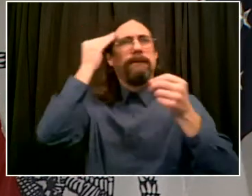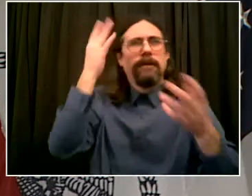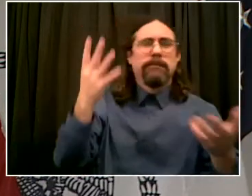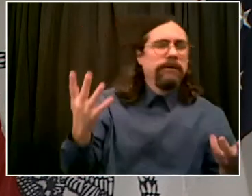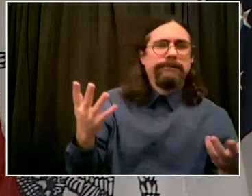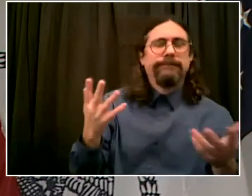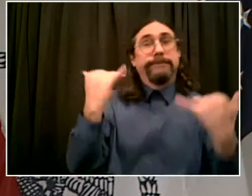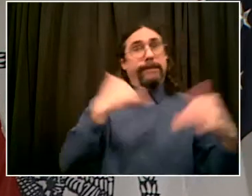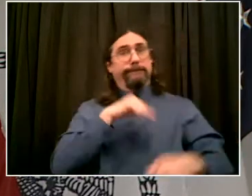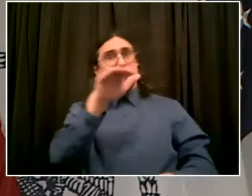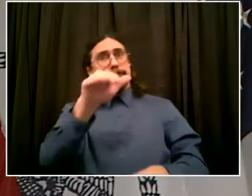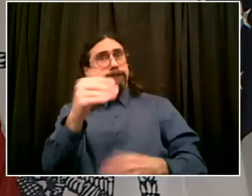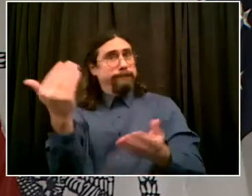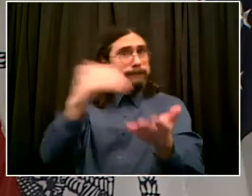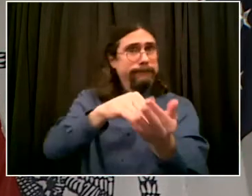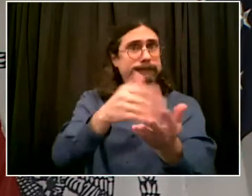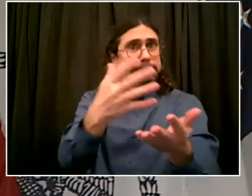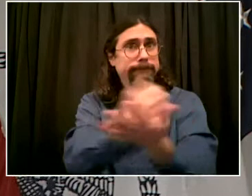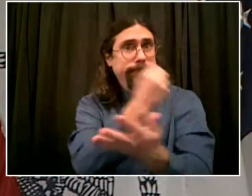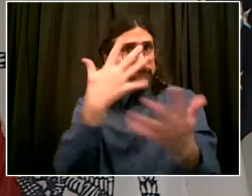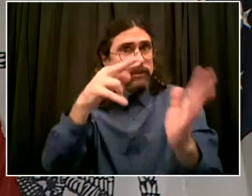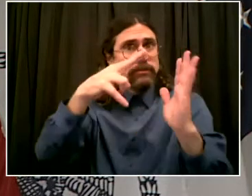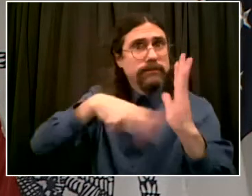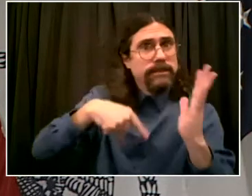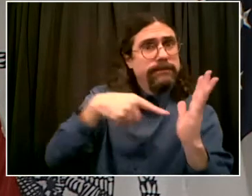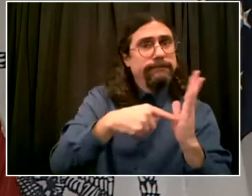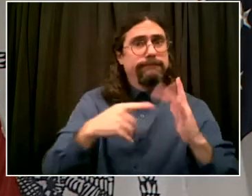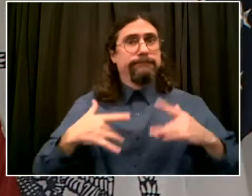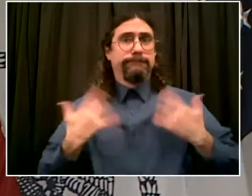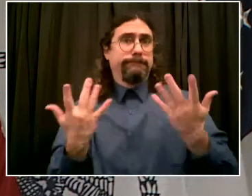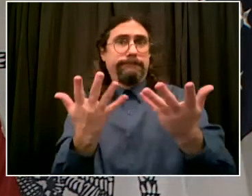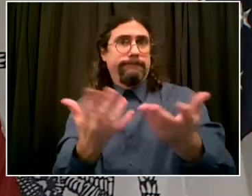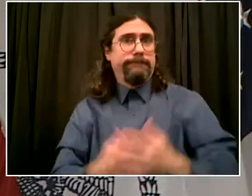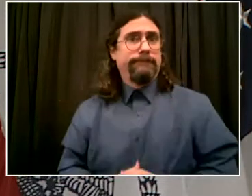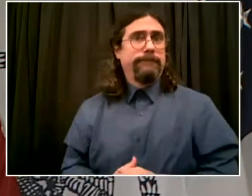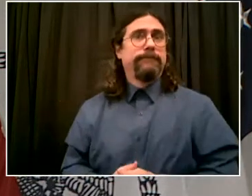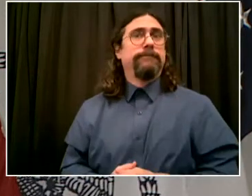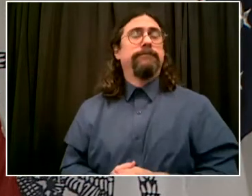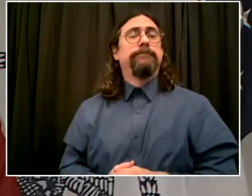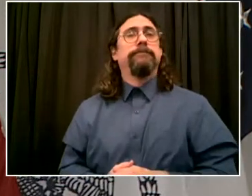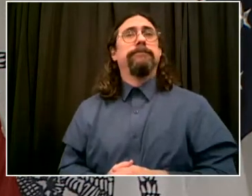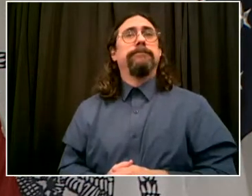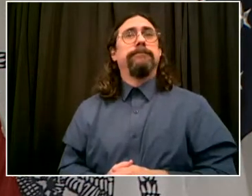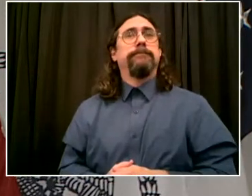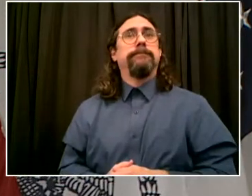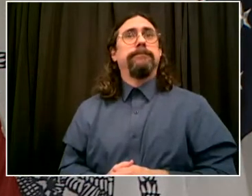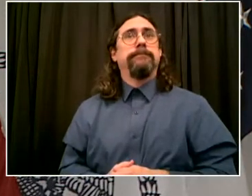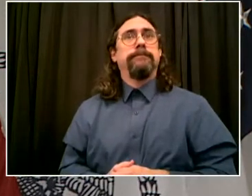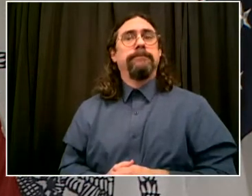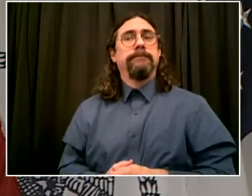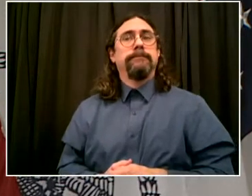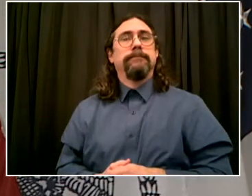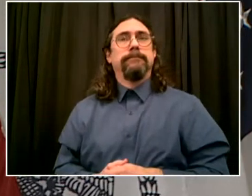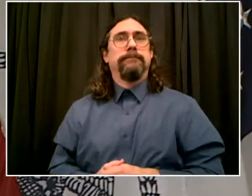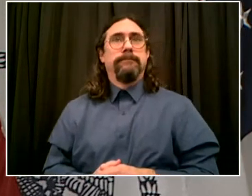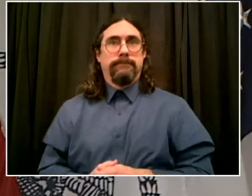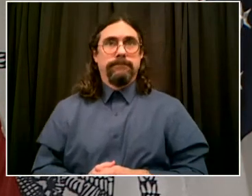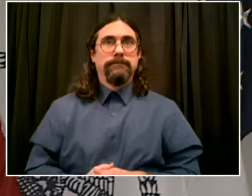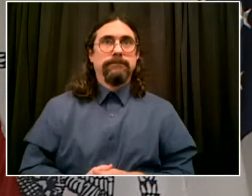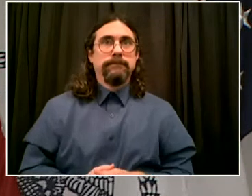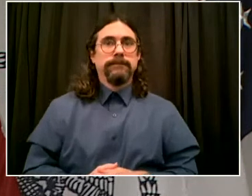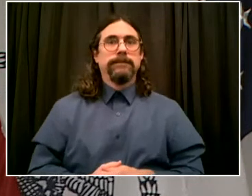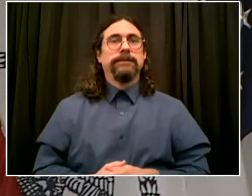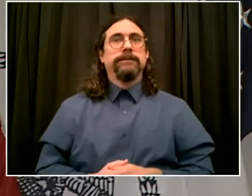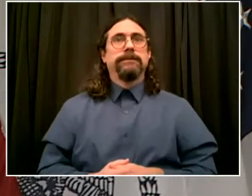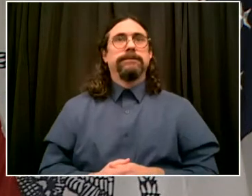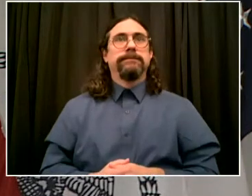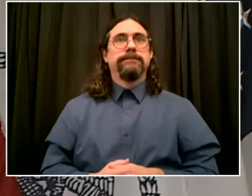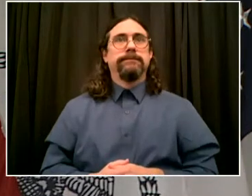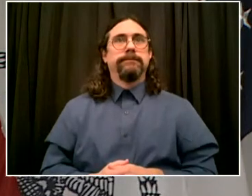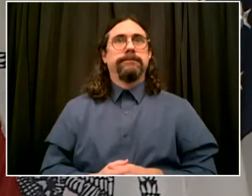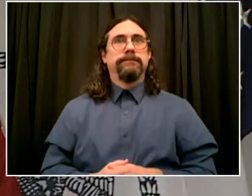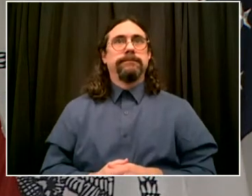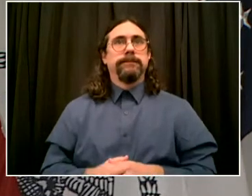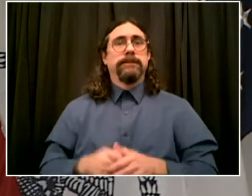YOUR LAST YEAR?